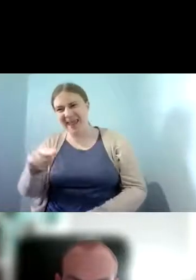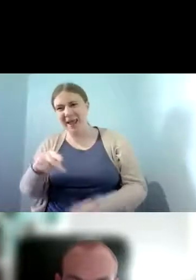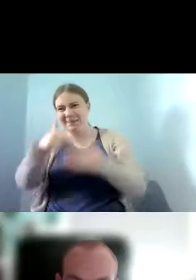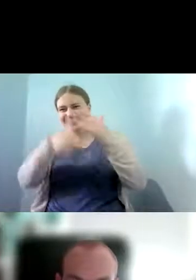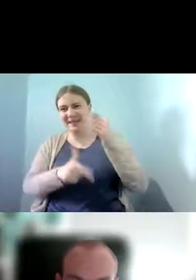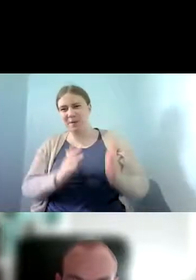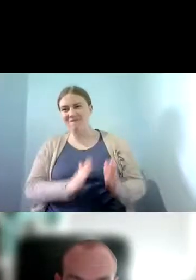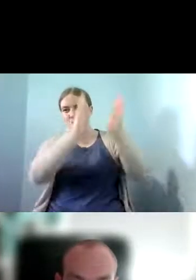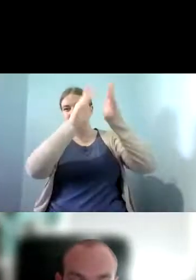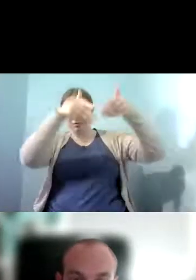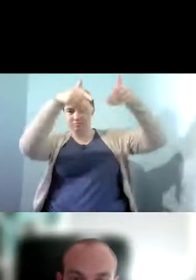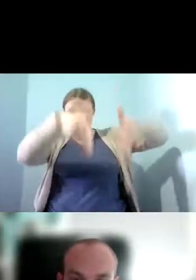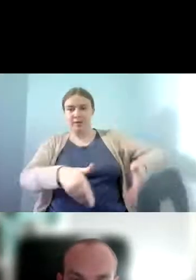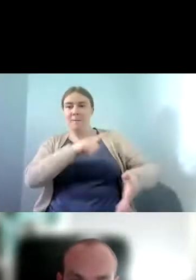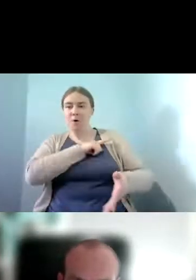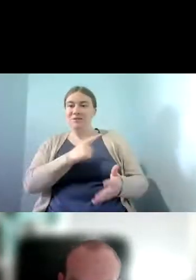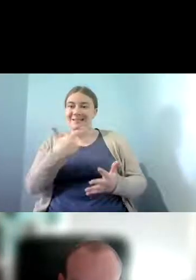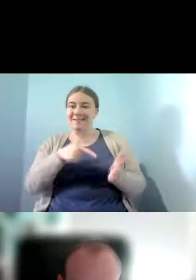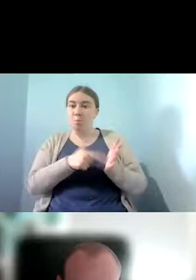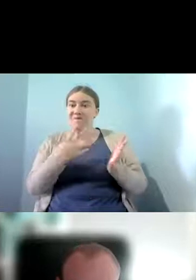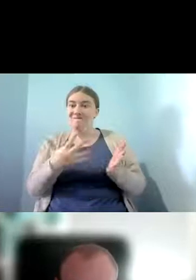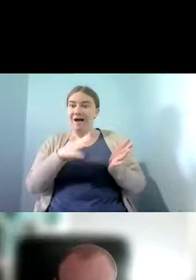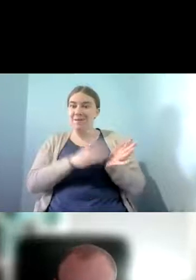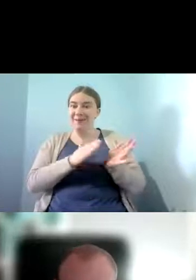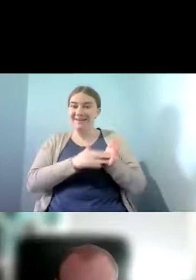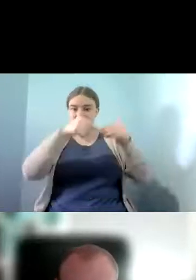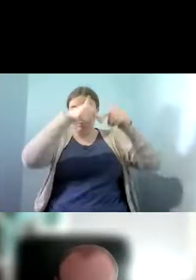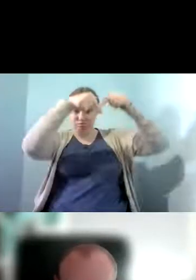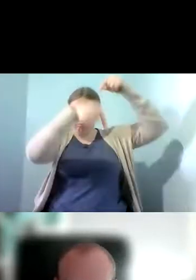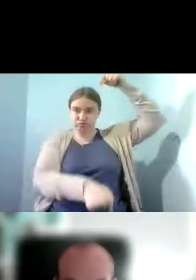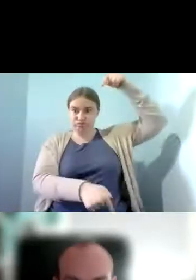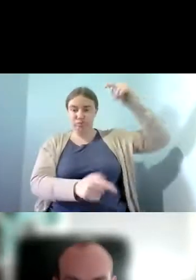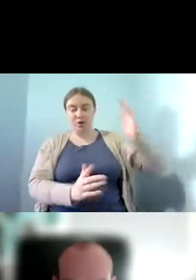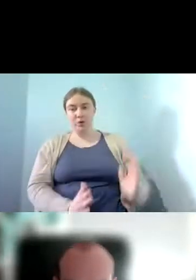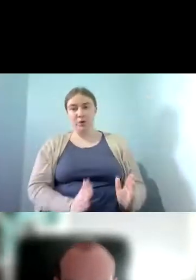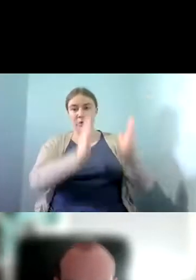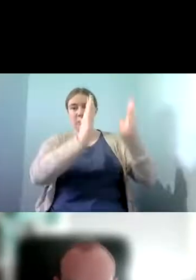a half meters below the adjacent riverside path which is roughly the same as the three-story house